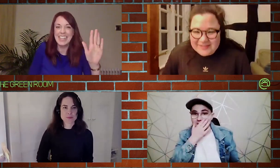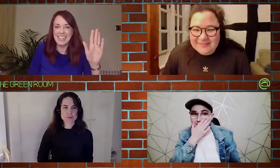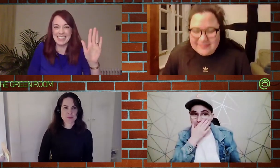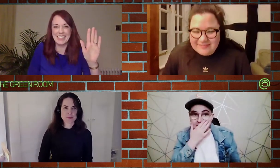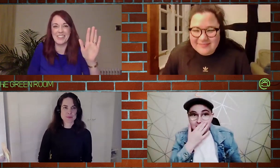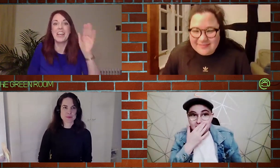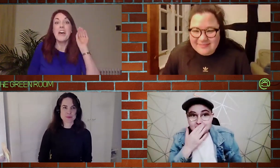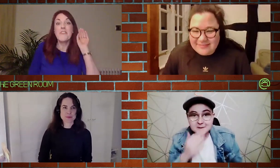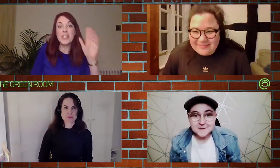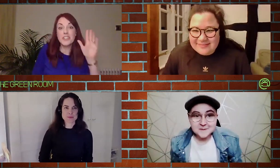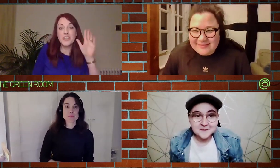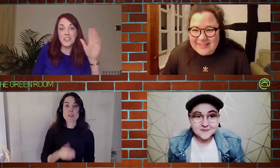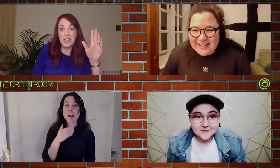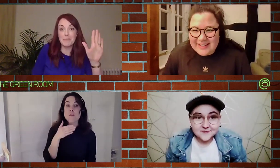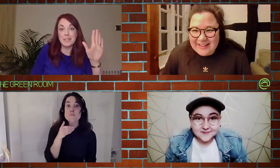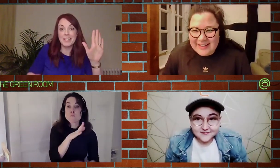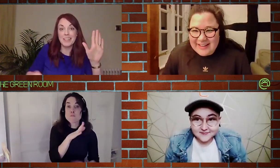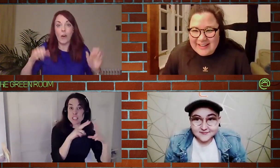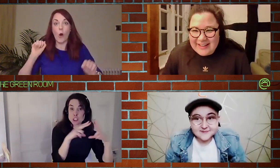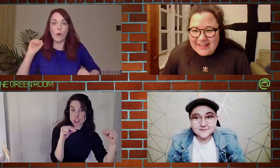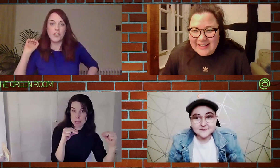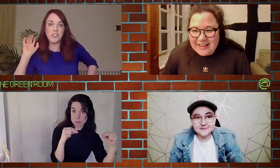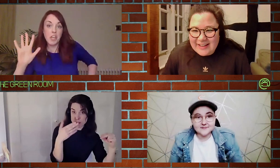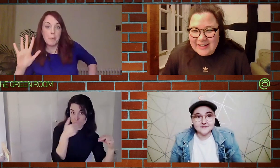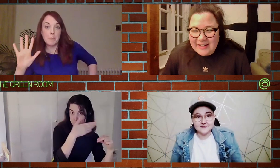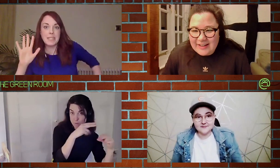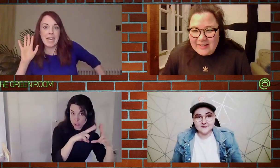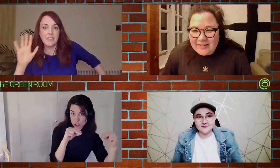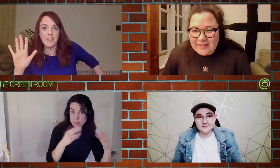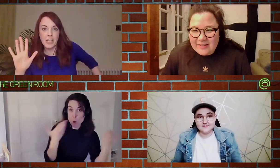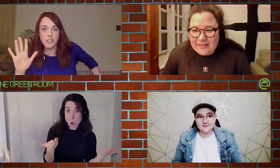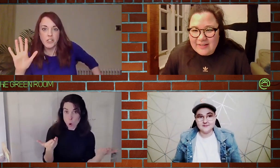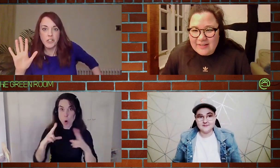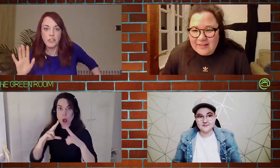This is fun.... Fish and chips? or chips and fish?